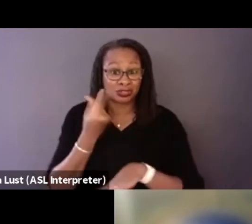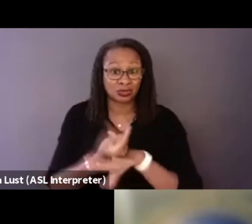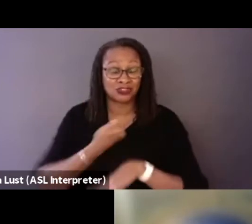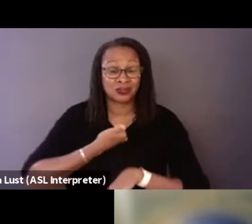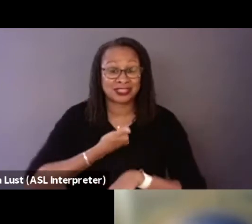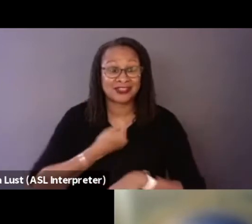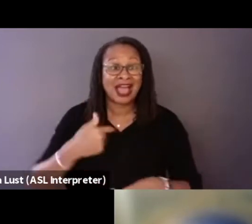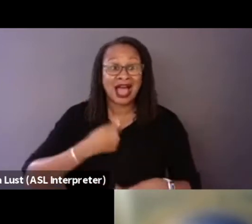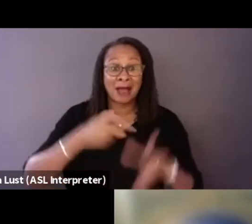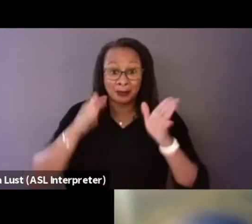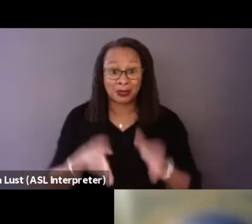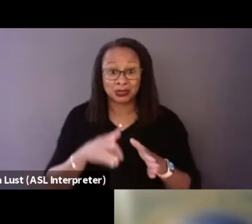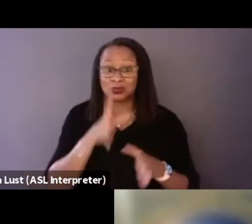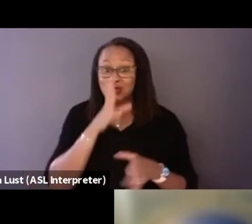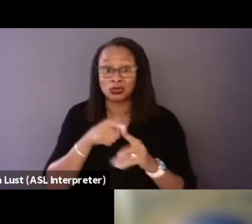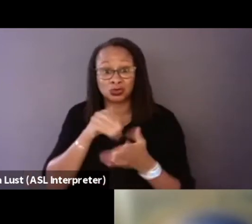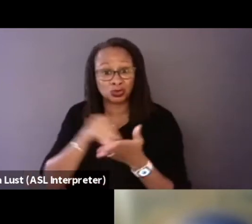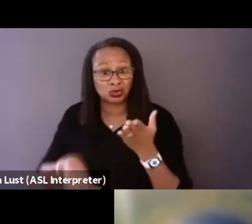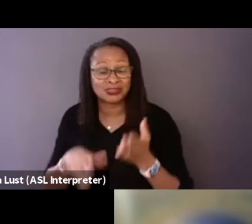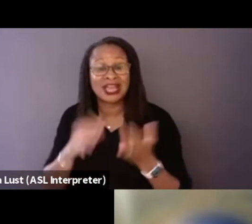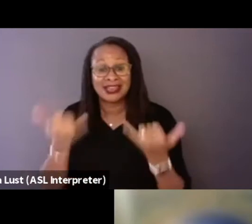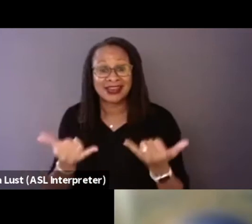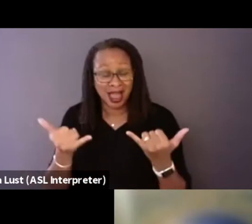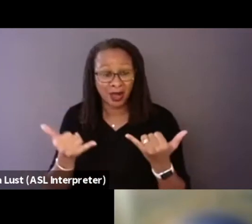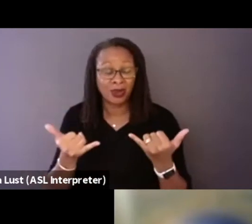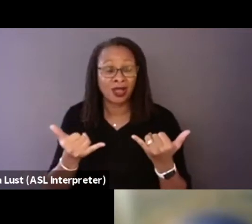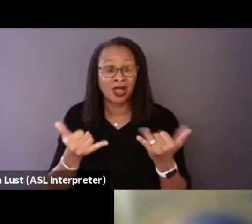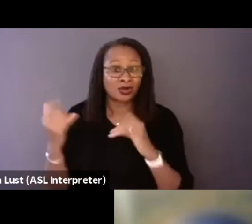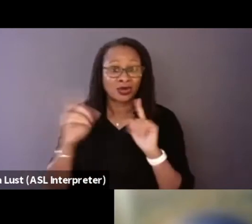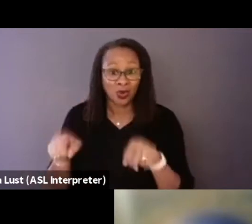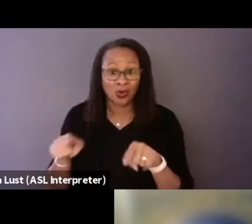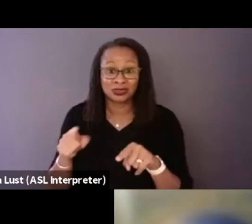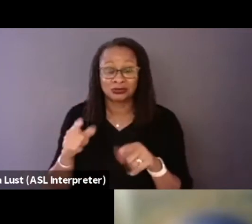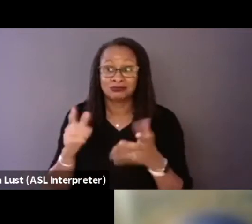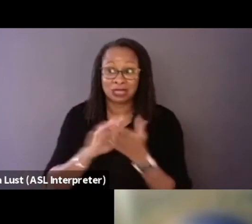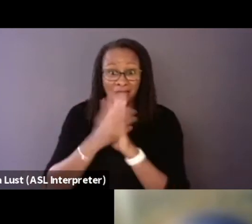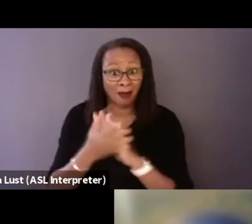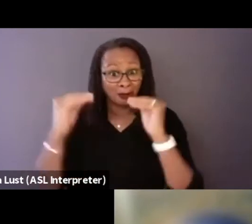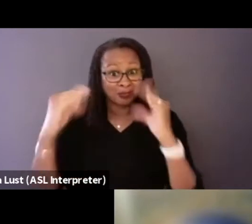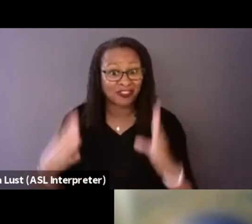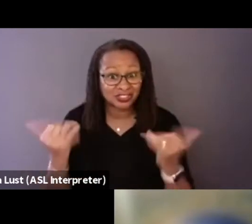talking to students and now going to look at being a professor, and so as I'm hearing you talk about this,